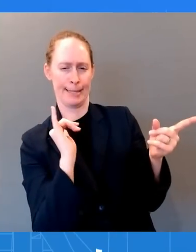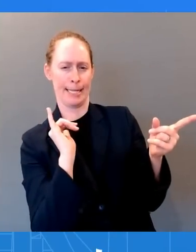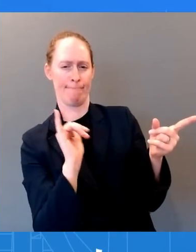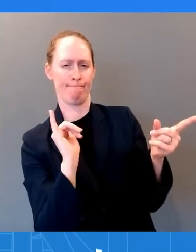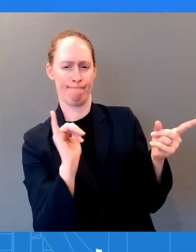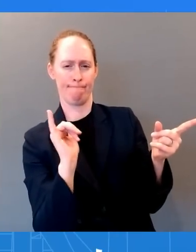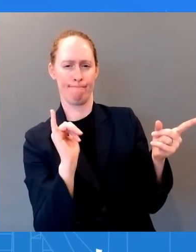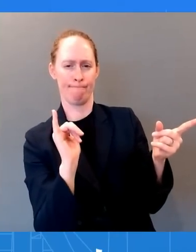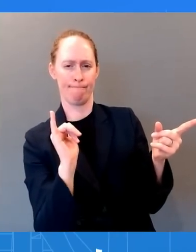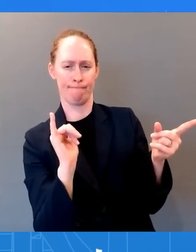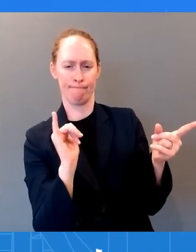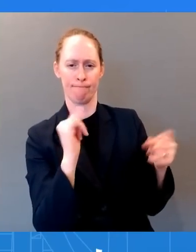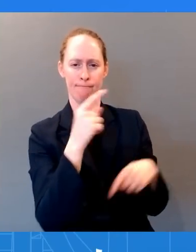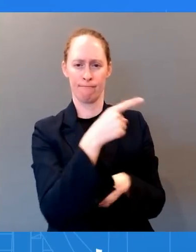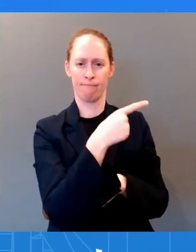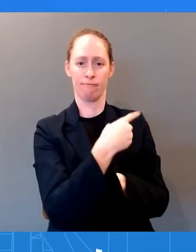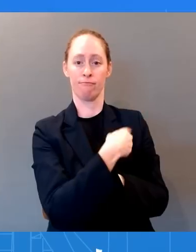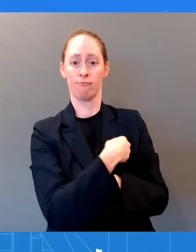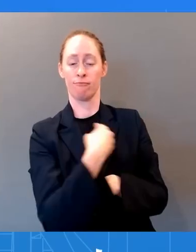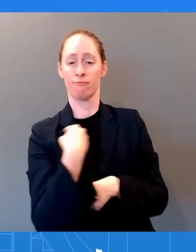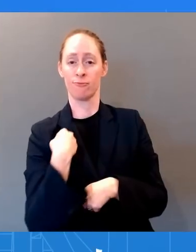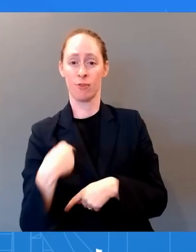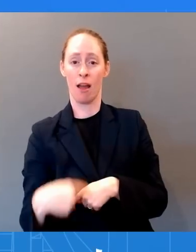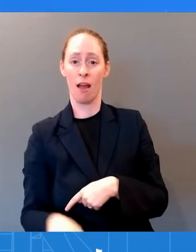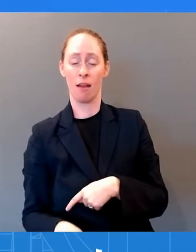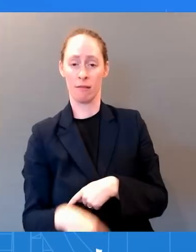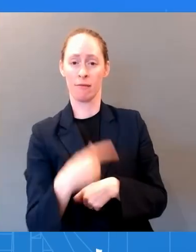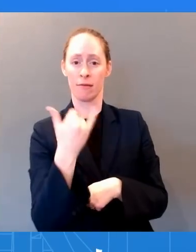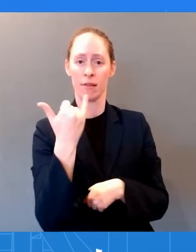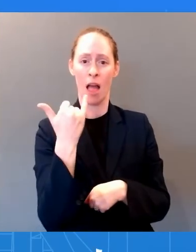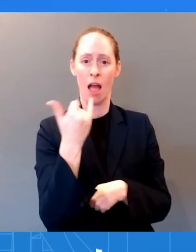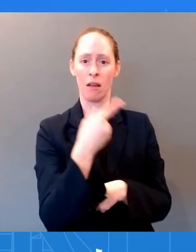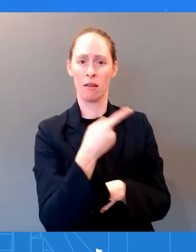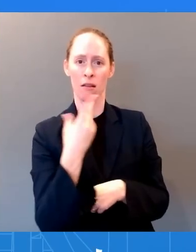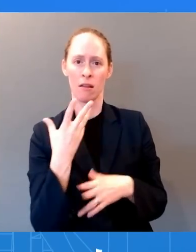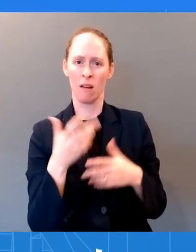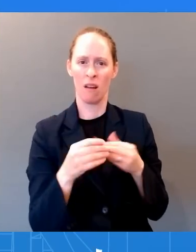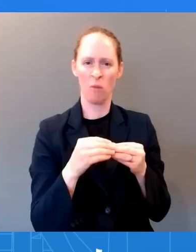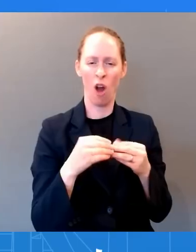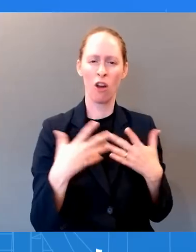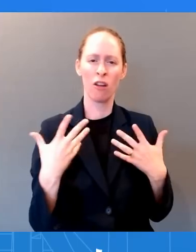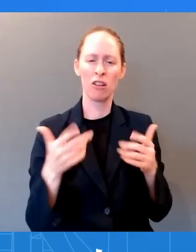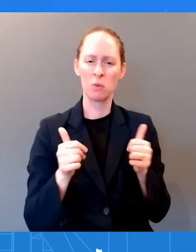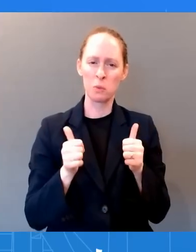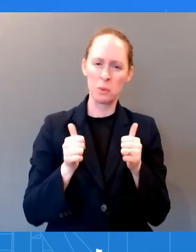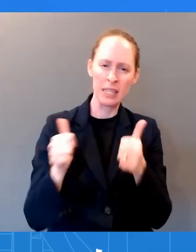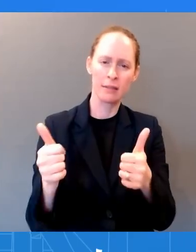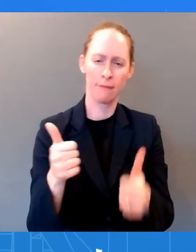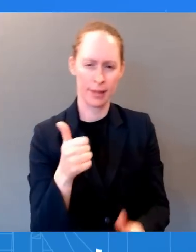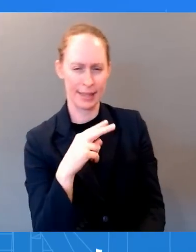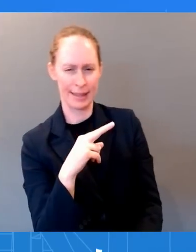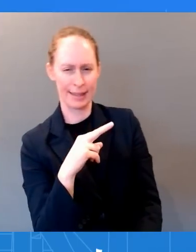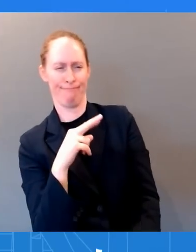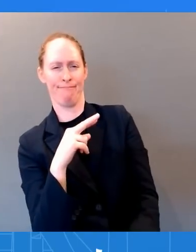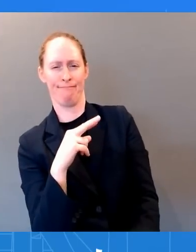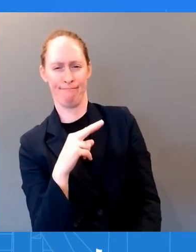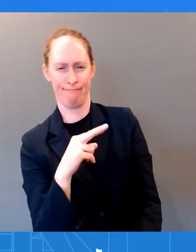towards greater stability. This is not about U.S.-China. This is about what is in the interest -- the best interests of --